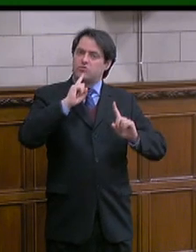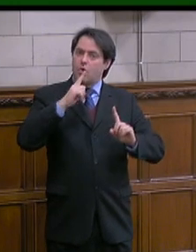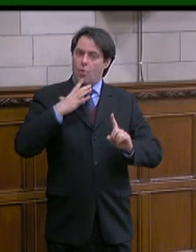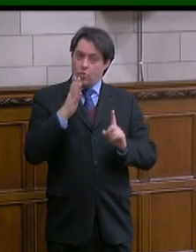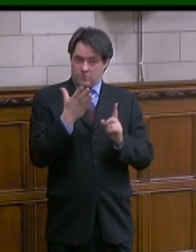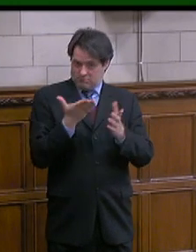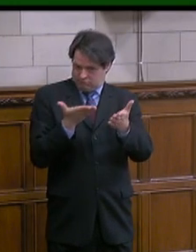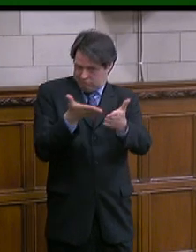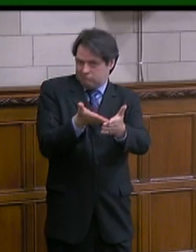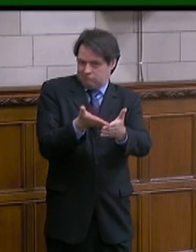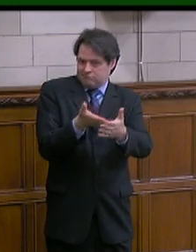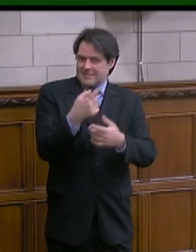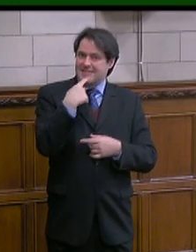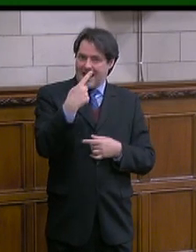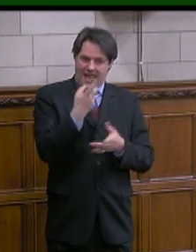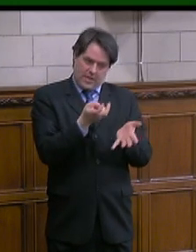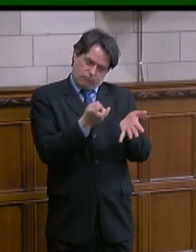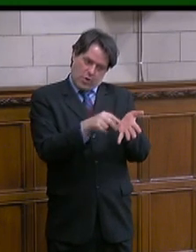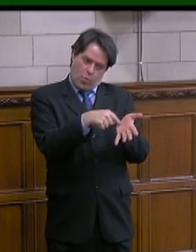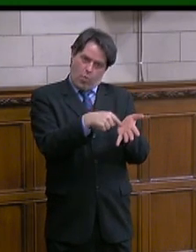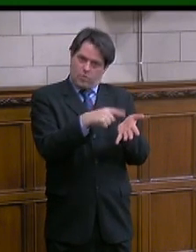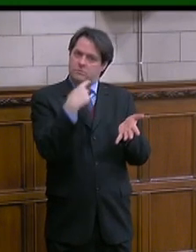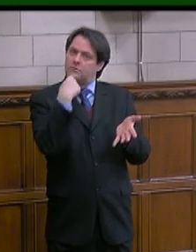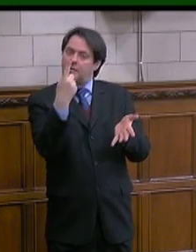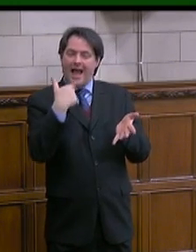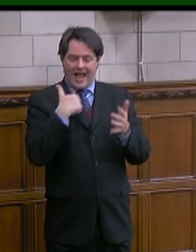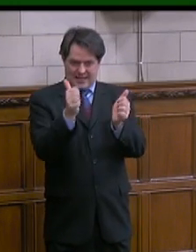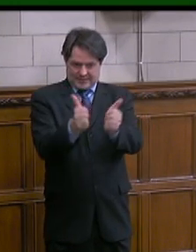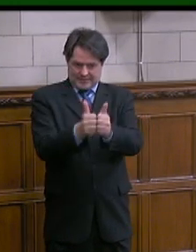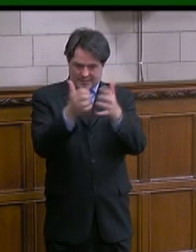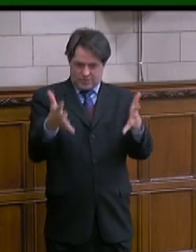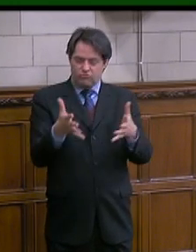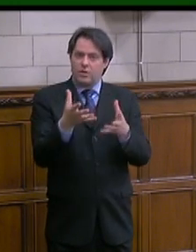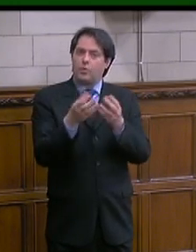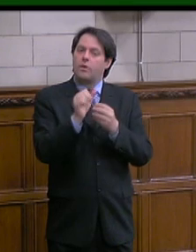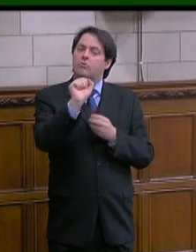As a former teacher, I put on the record that I completely disagree with his statements